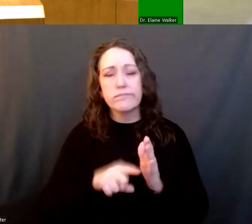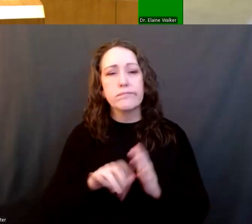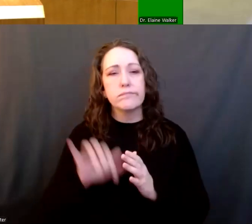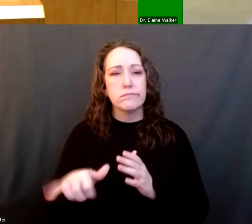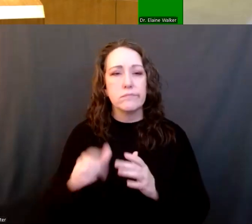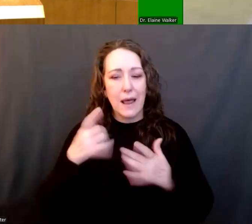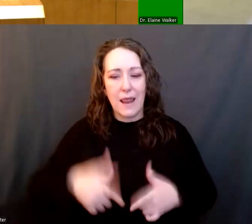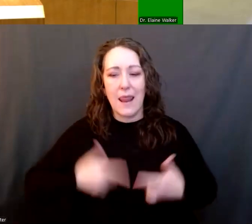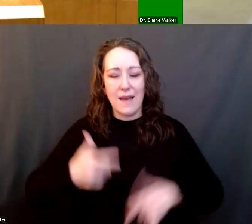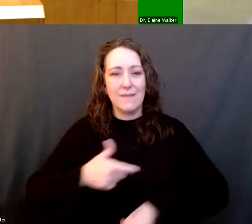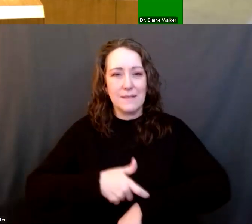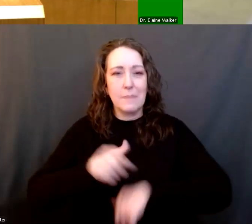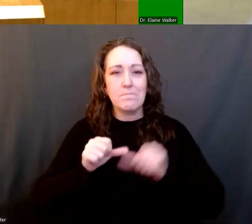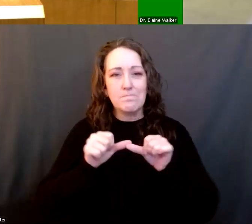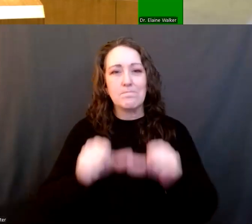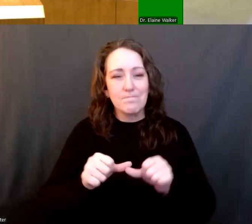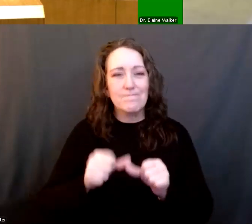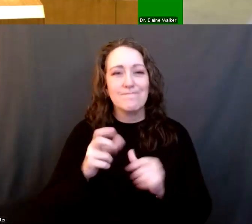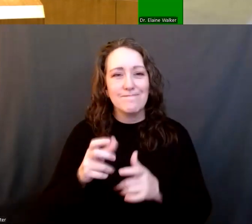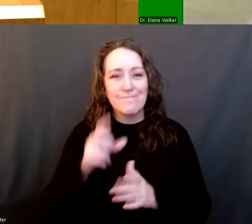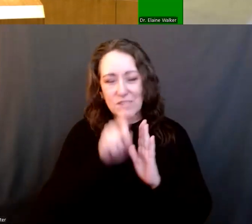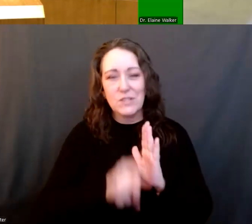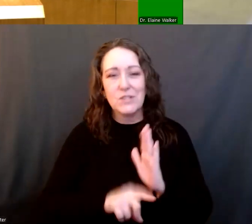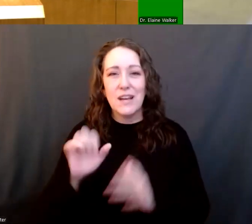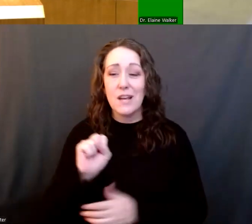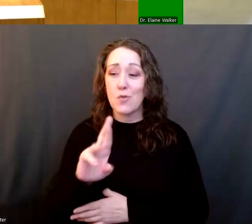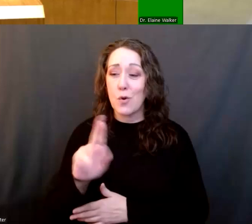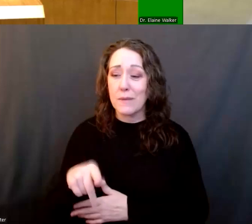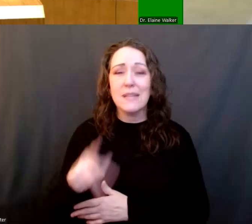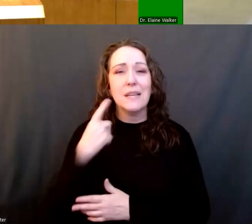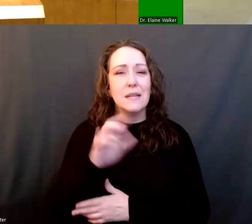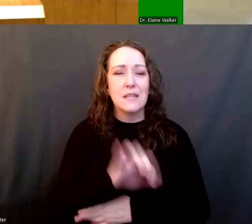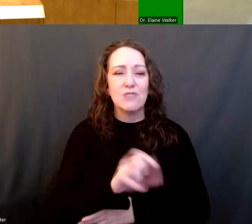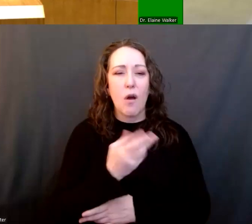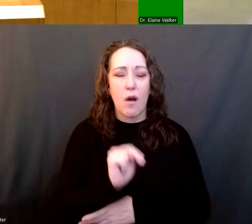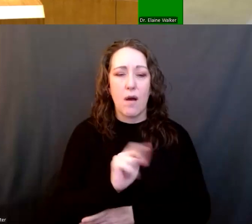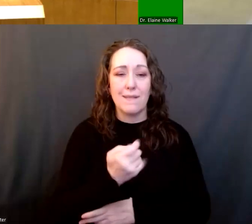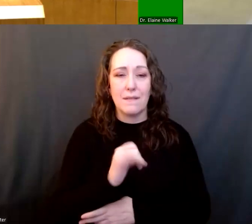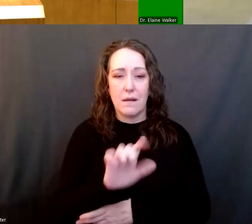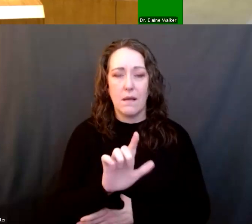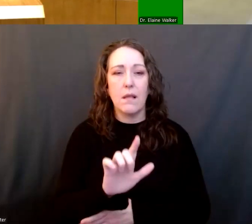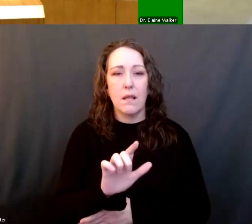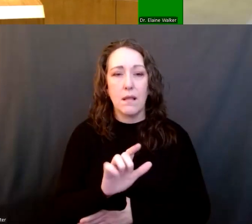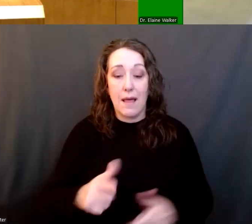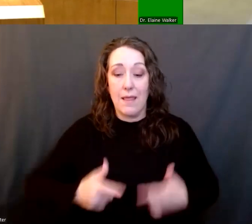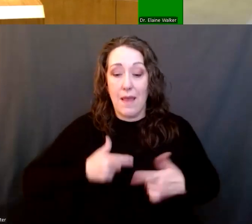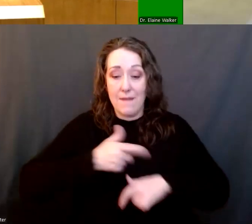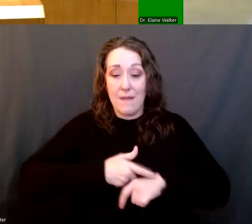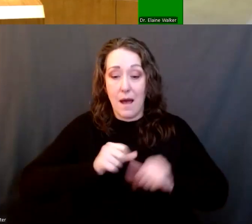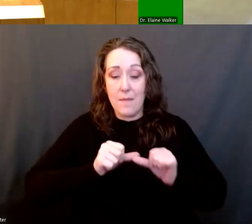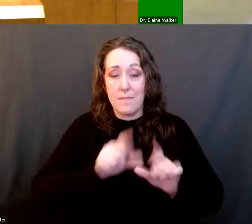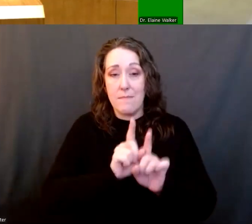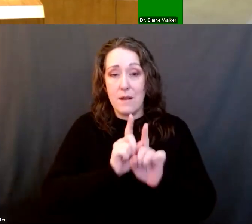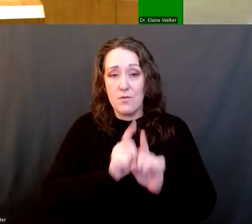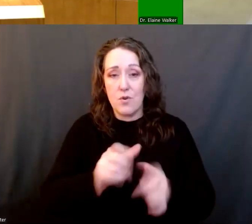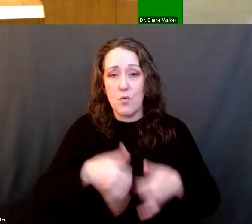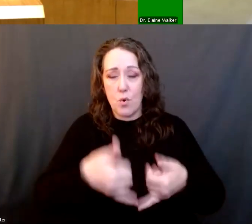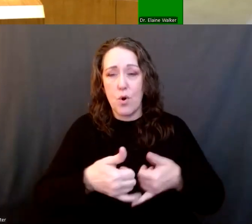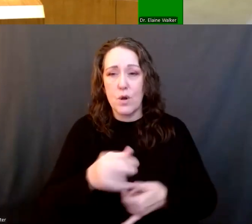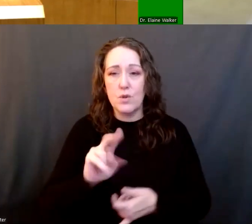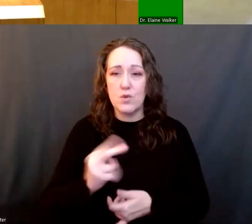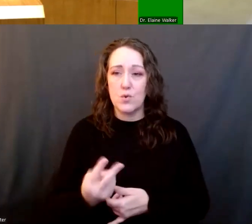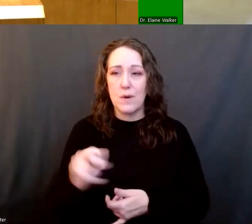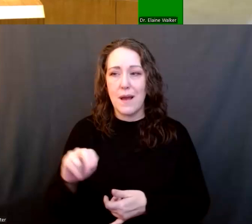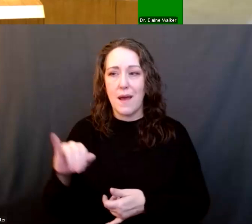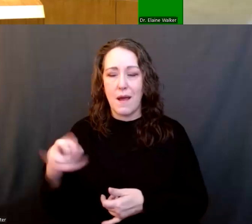Award the SRP uh John Neil lifetime mentorship award two n imh Career Development Awards etc etc